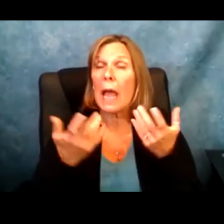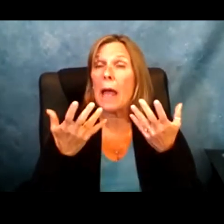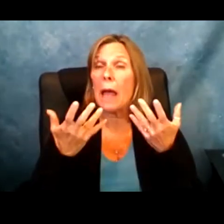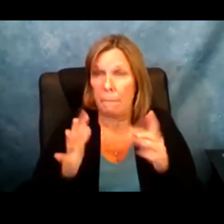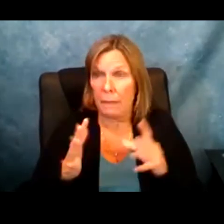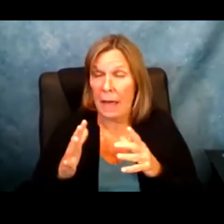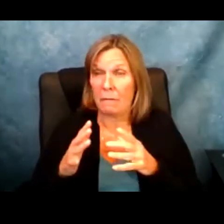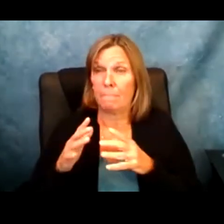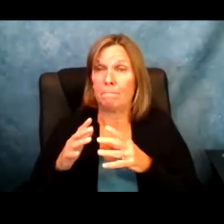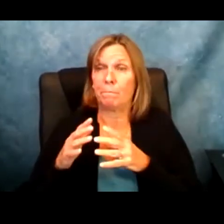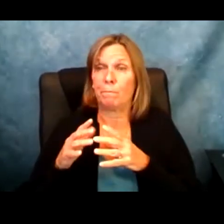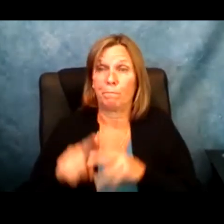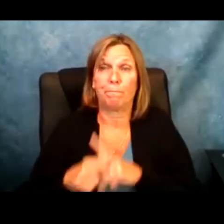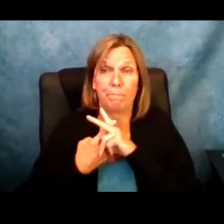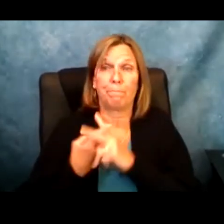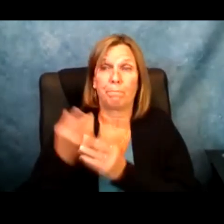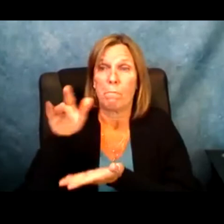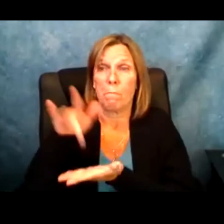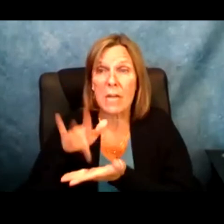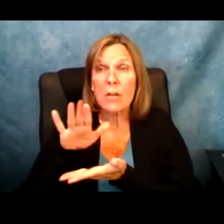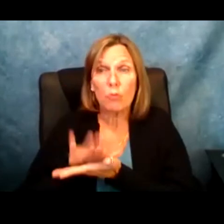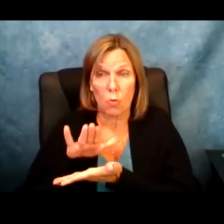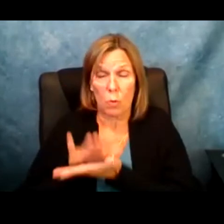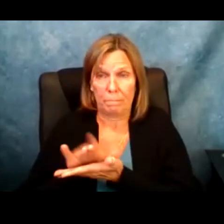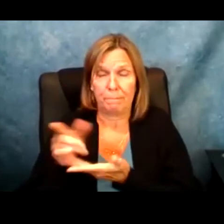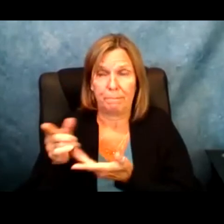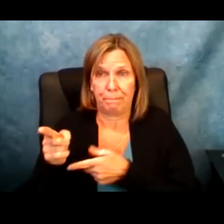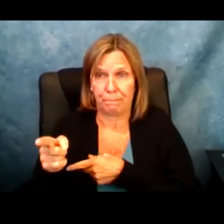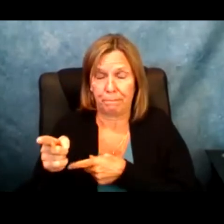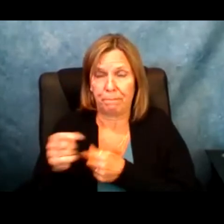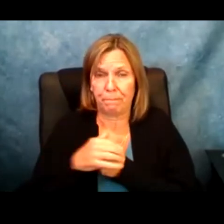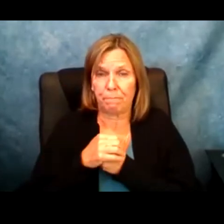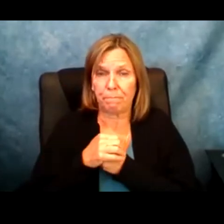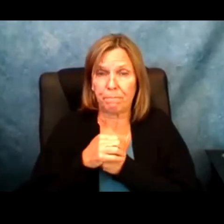most supportive.